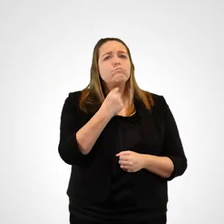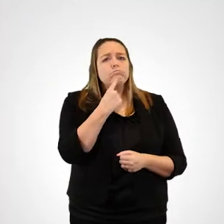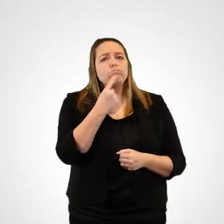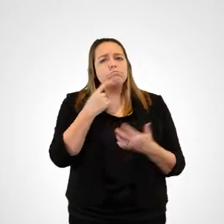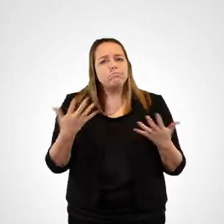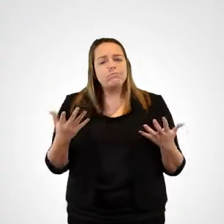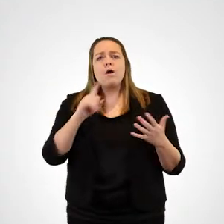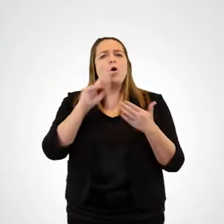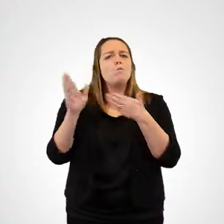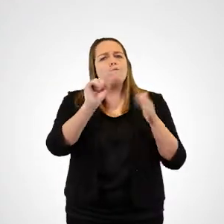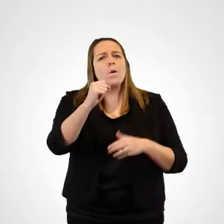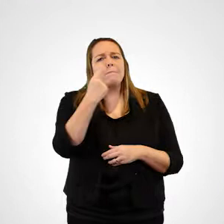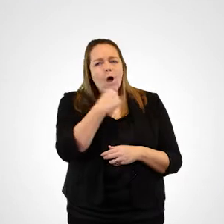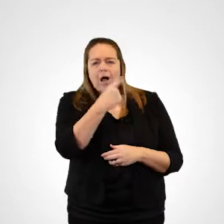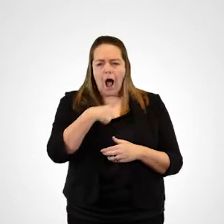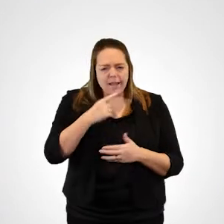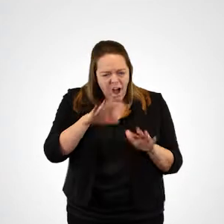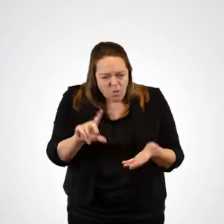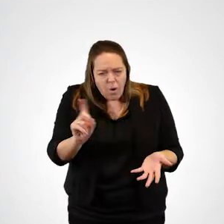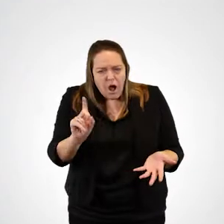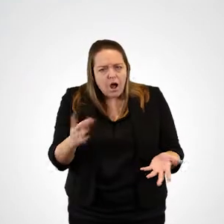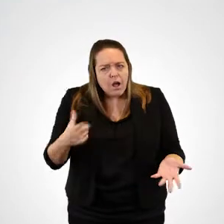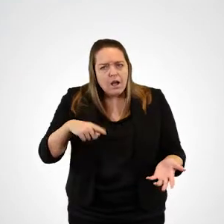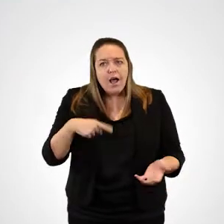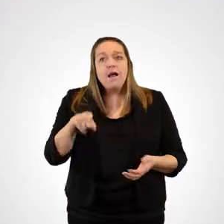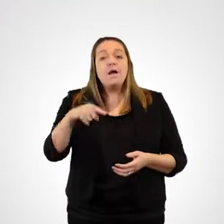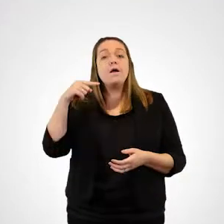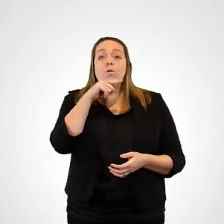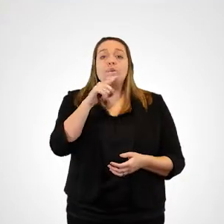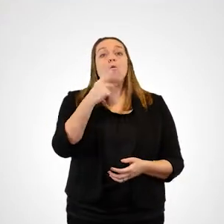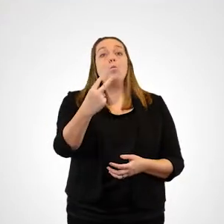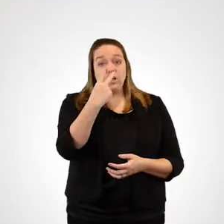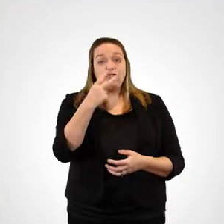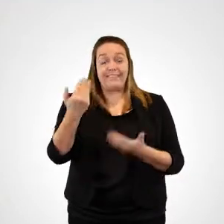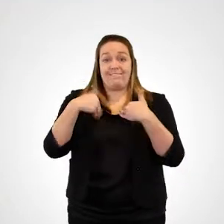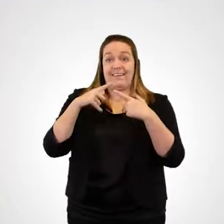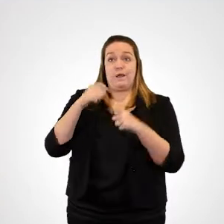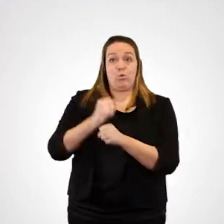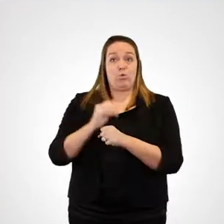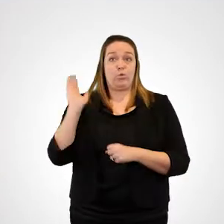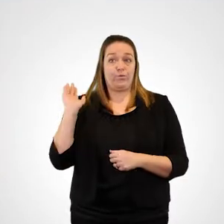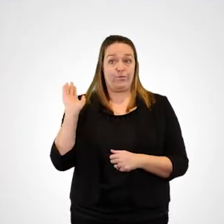and I said, "Why, what's up with that?", and he said "watch", and this is the example he gave and it's brilliant.